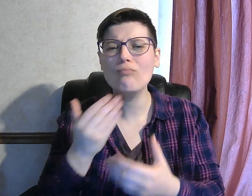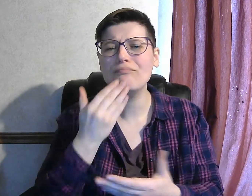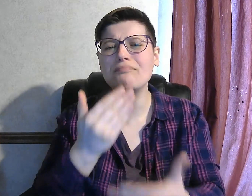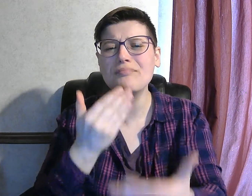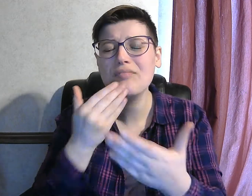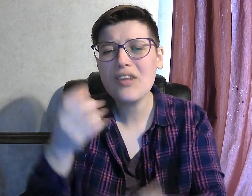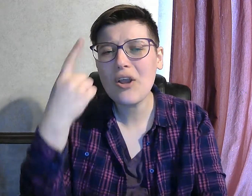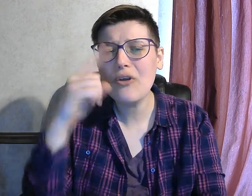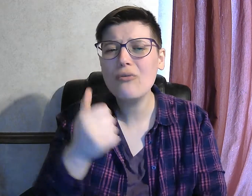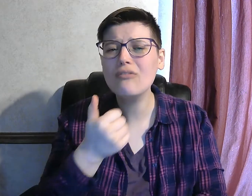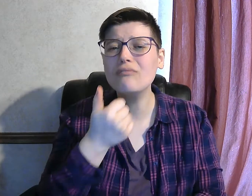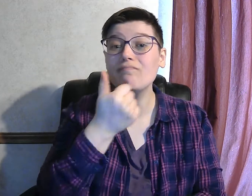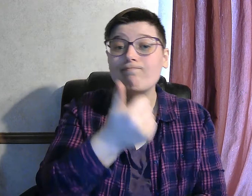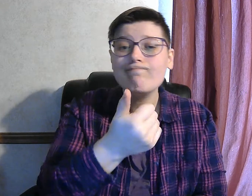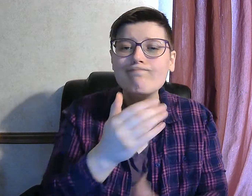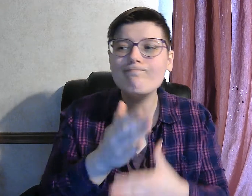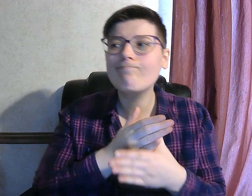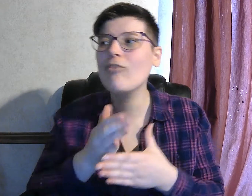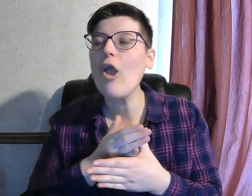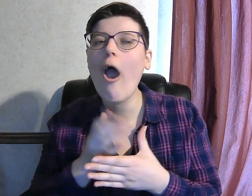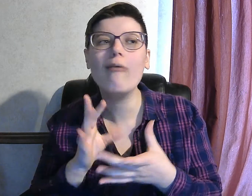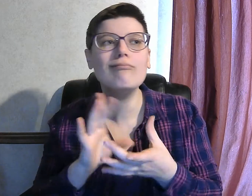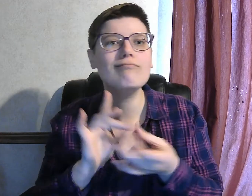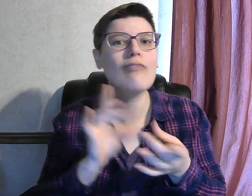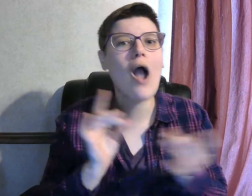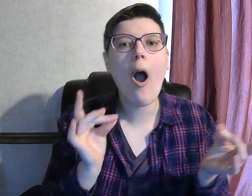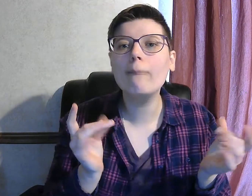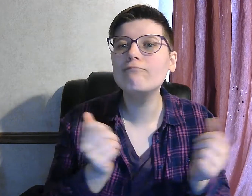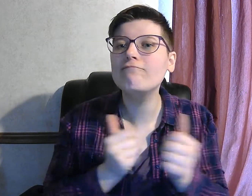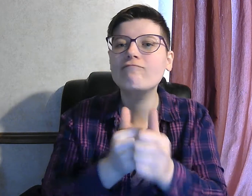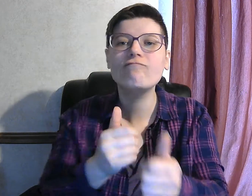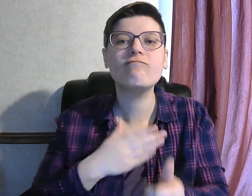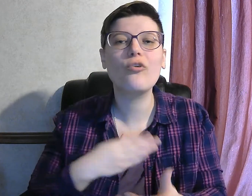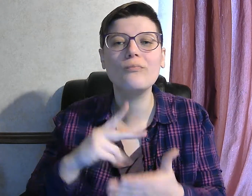Hello, everyone! First of all, I want to thank you all for liking, sharing,